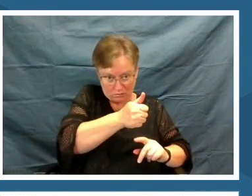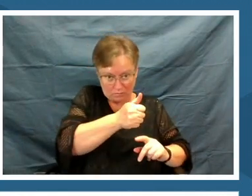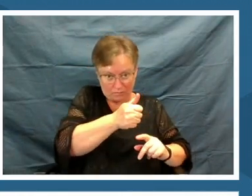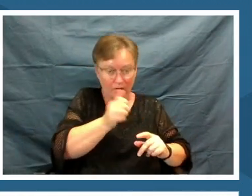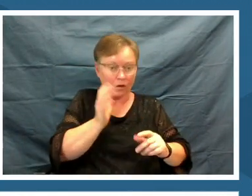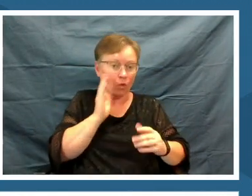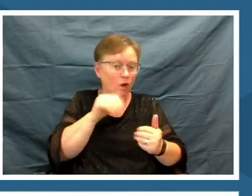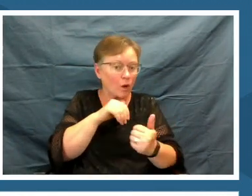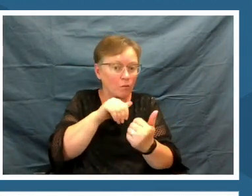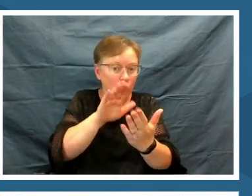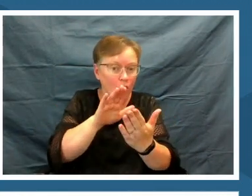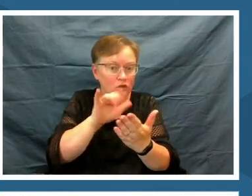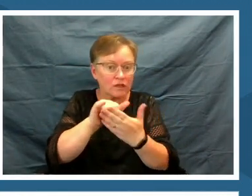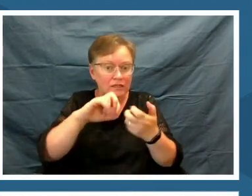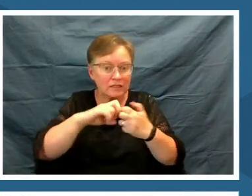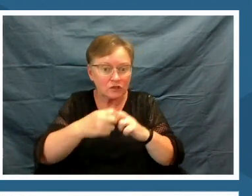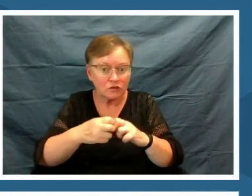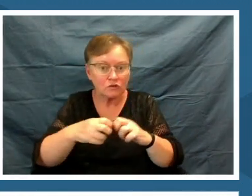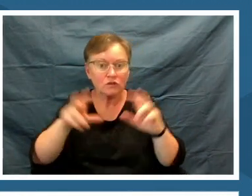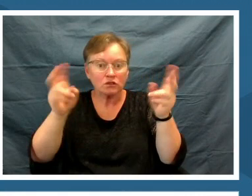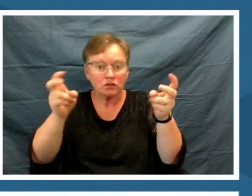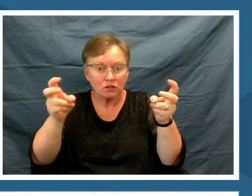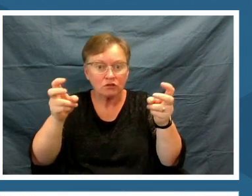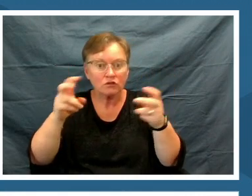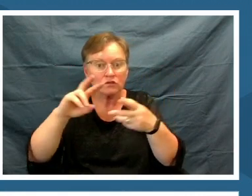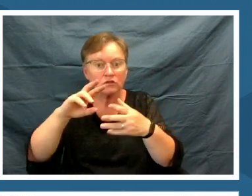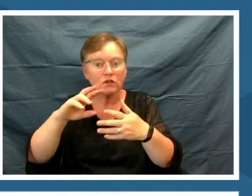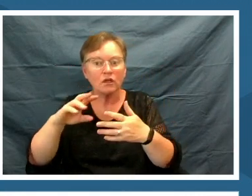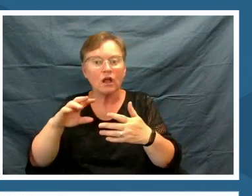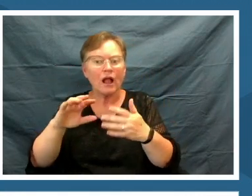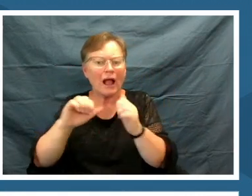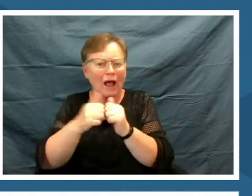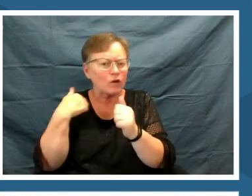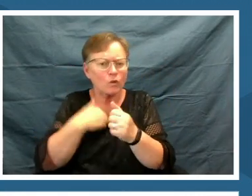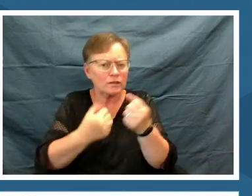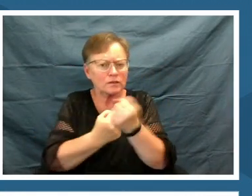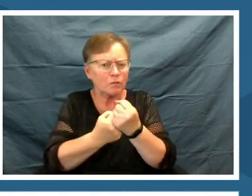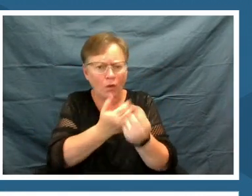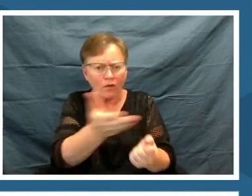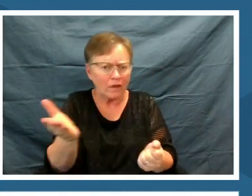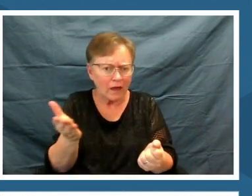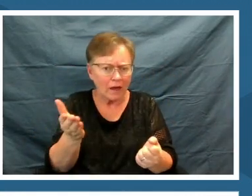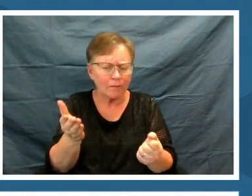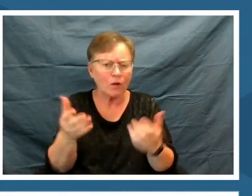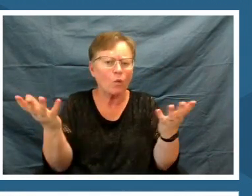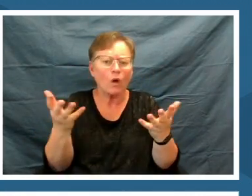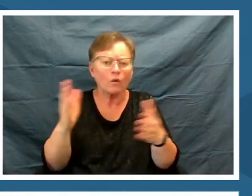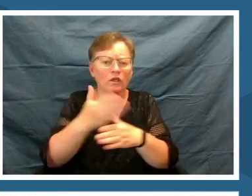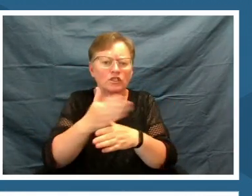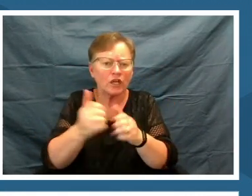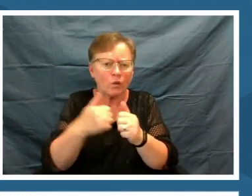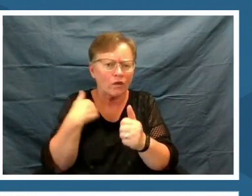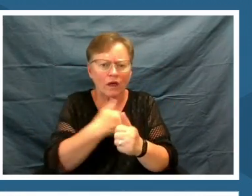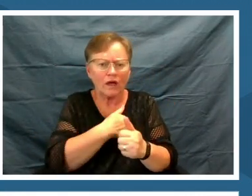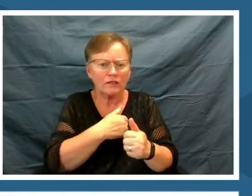of things are they going to be sharing with us and how do we support them and so in thinking about how we support them